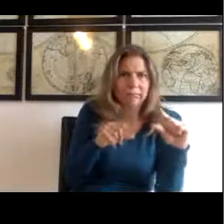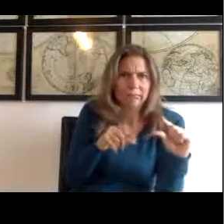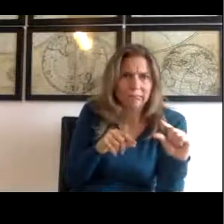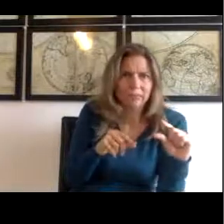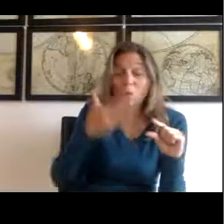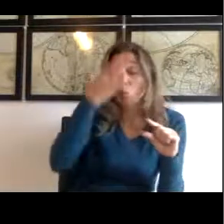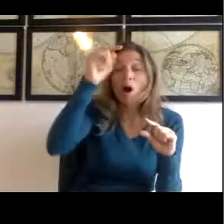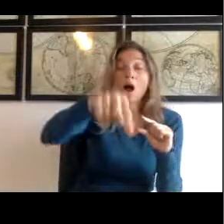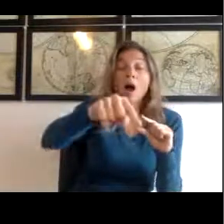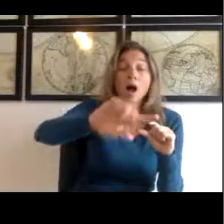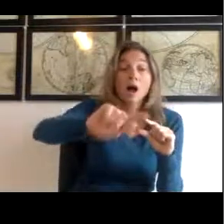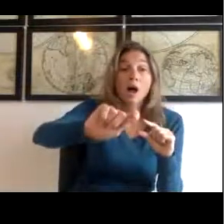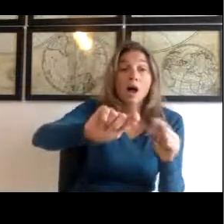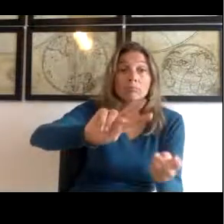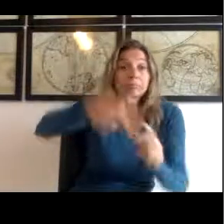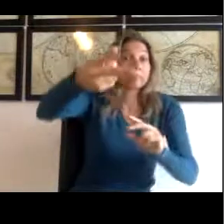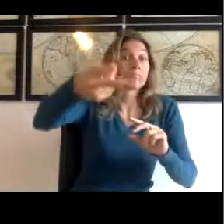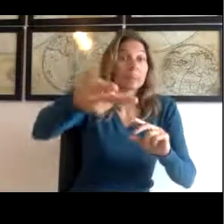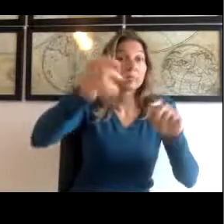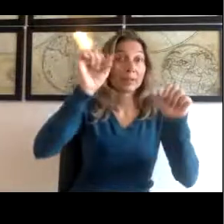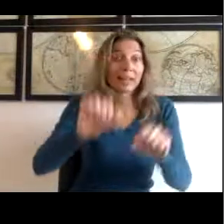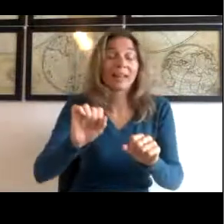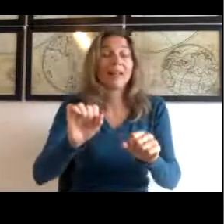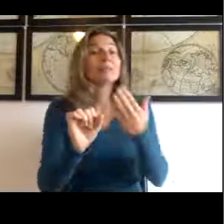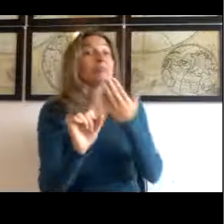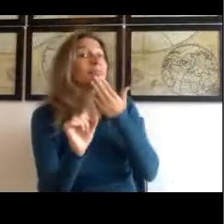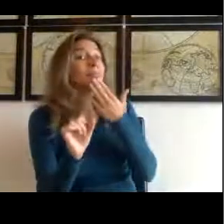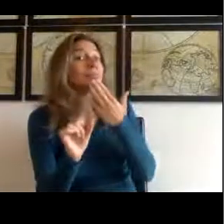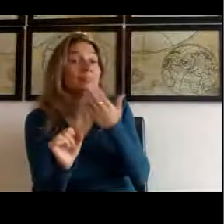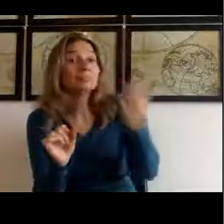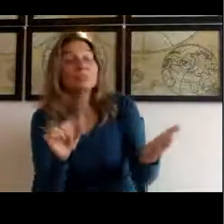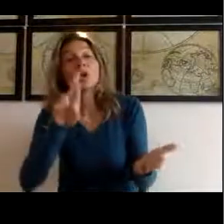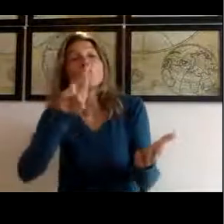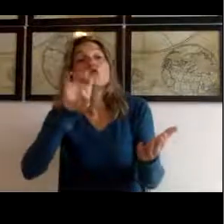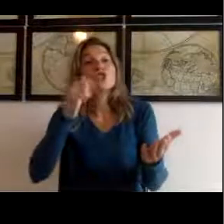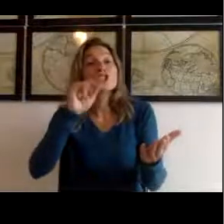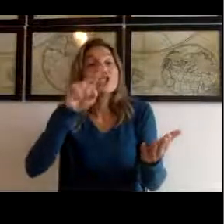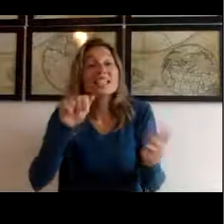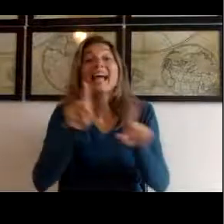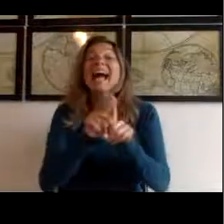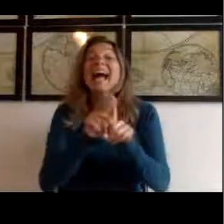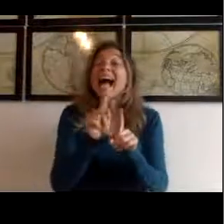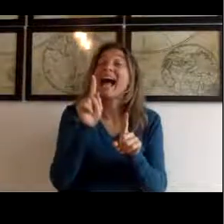If Regina and all of the speakers stay for the questions, it'd be good.